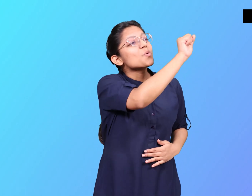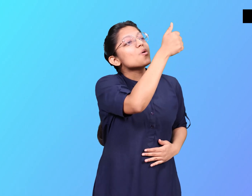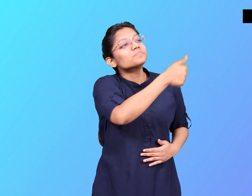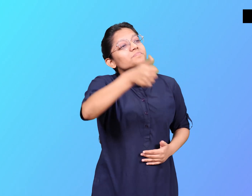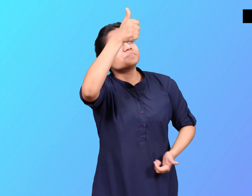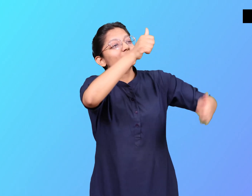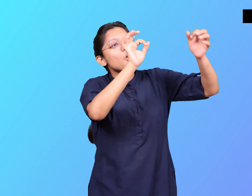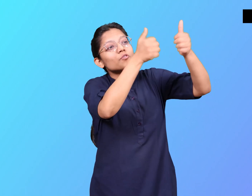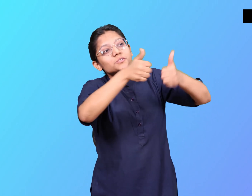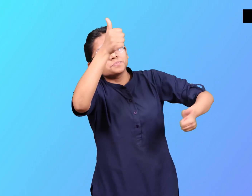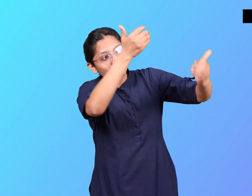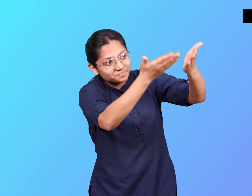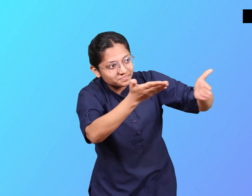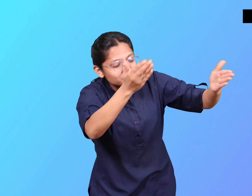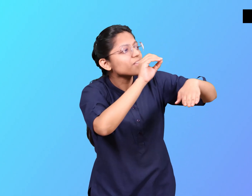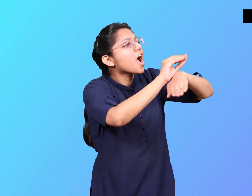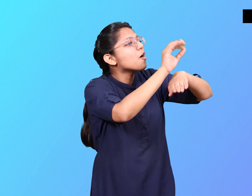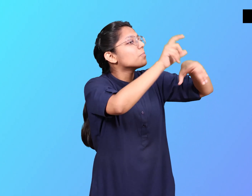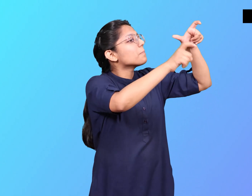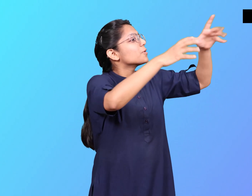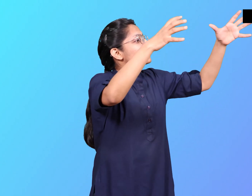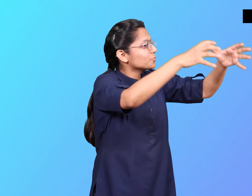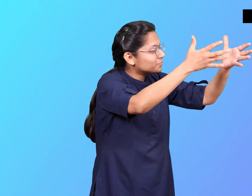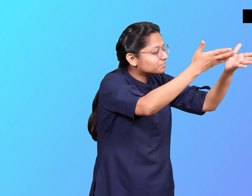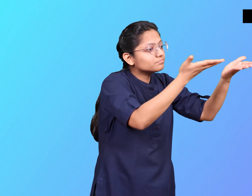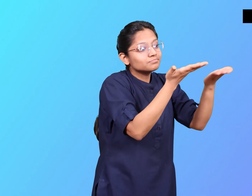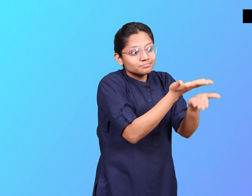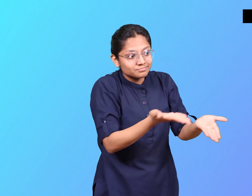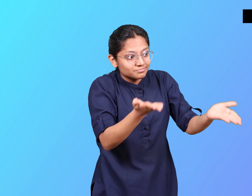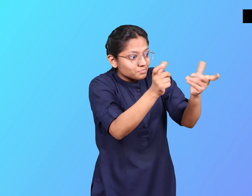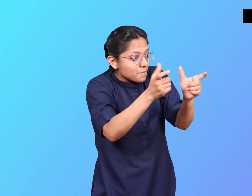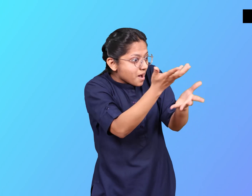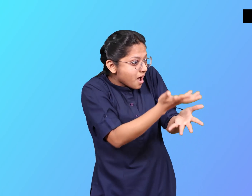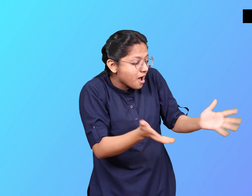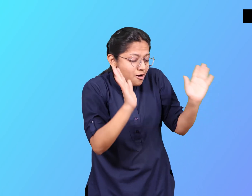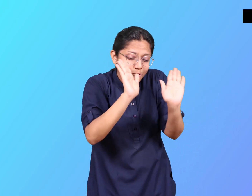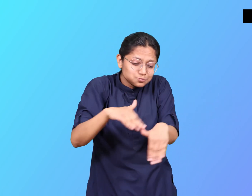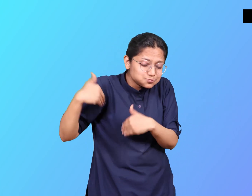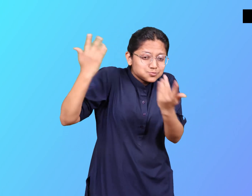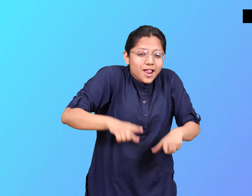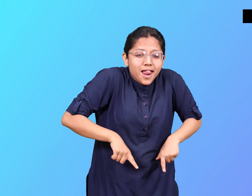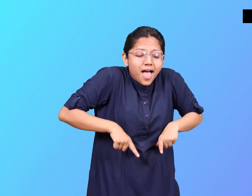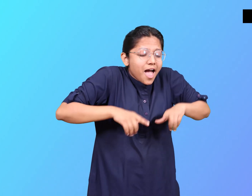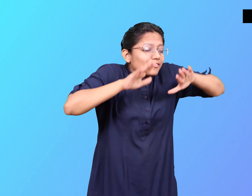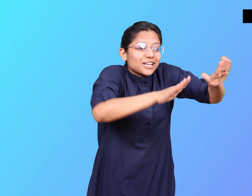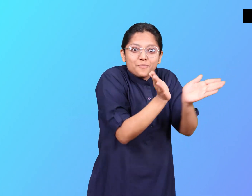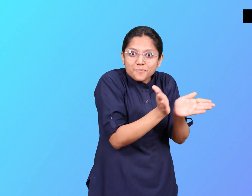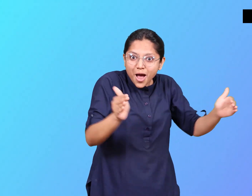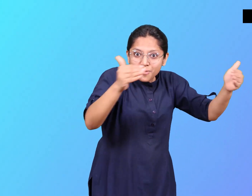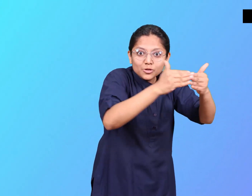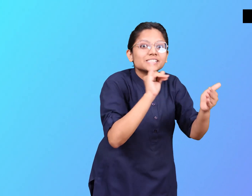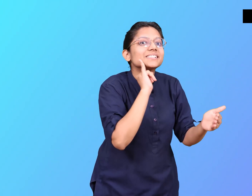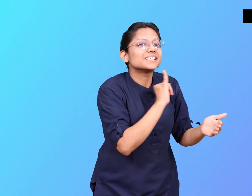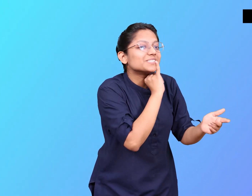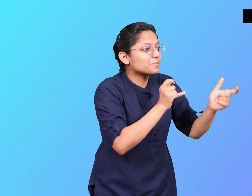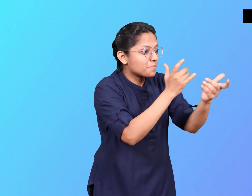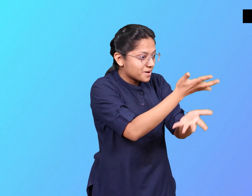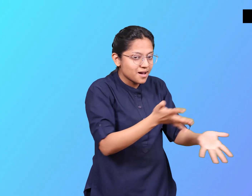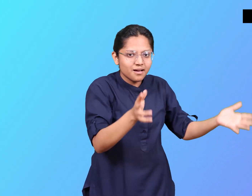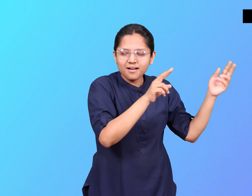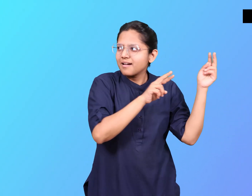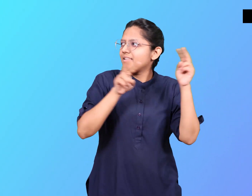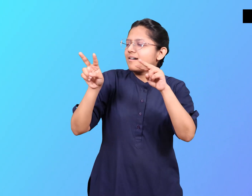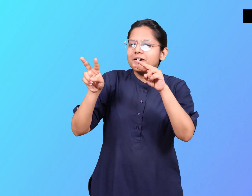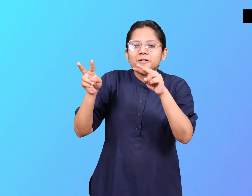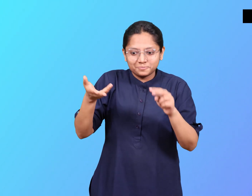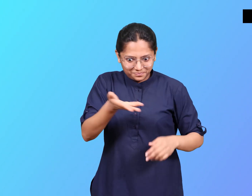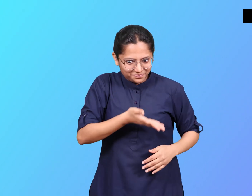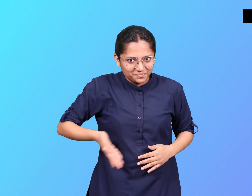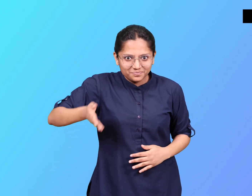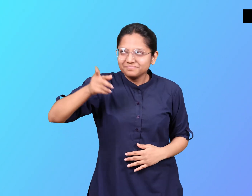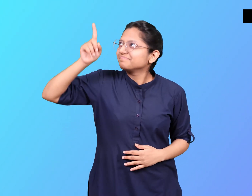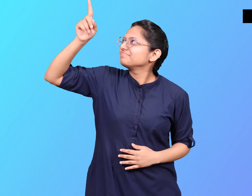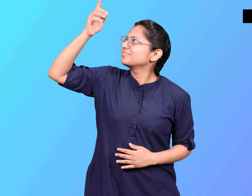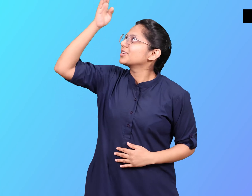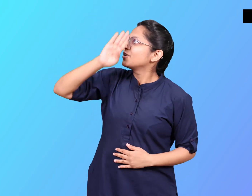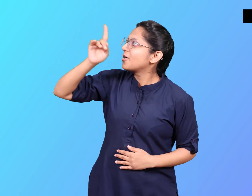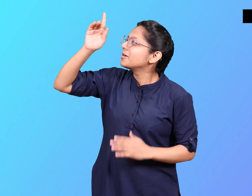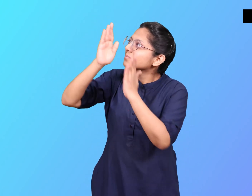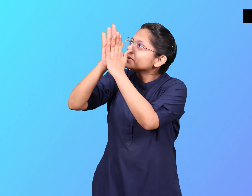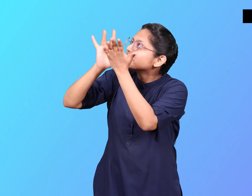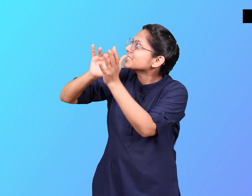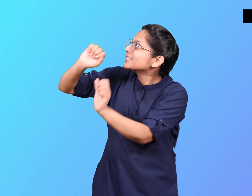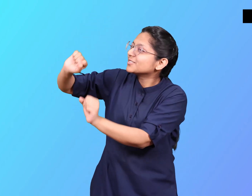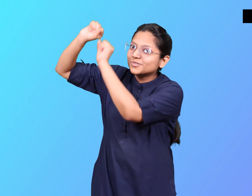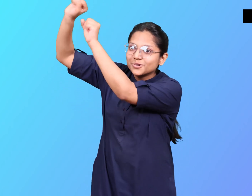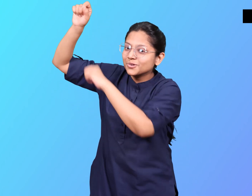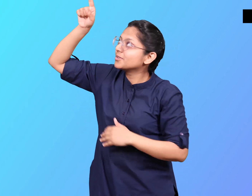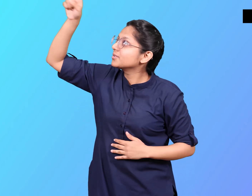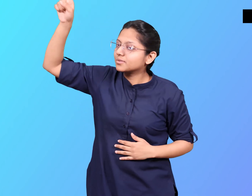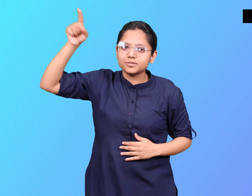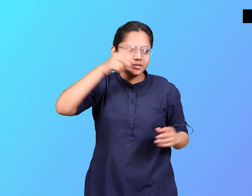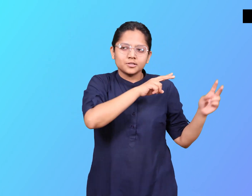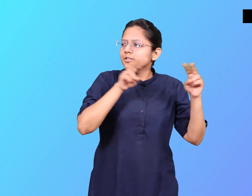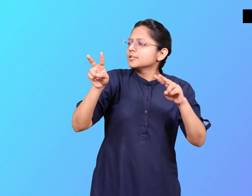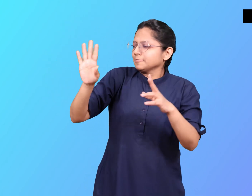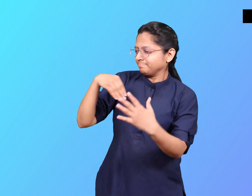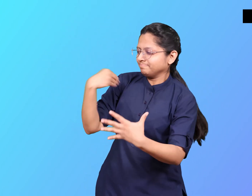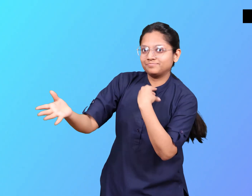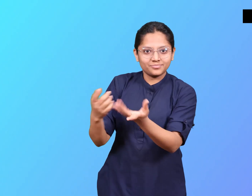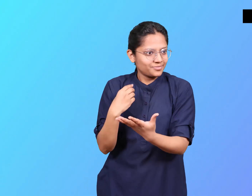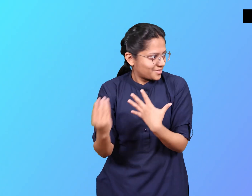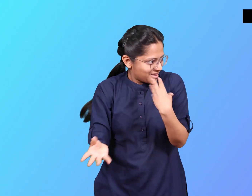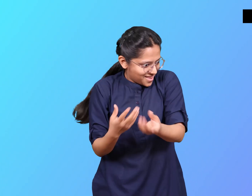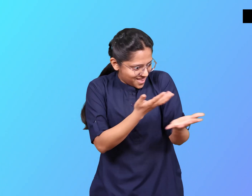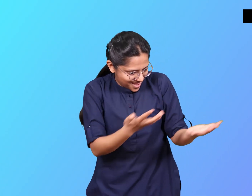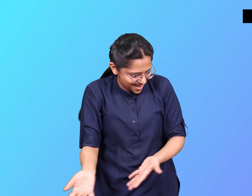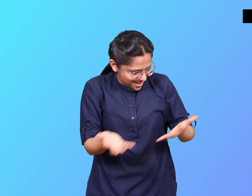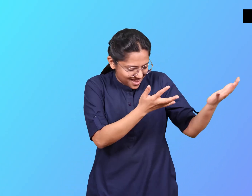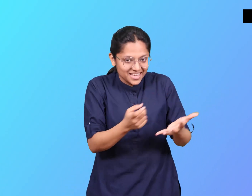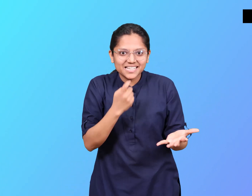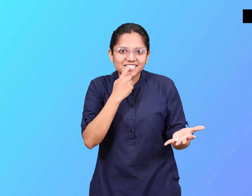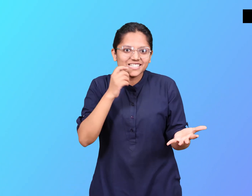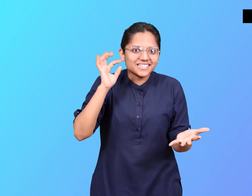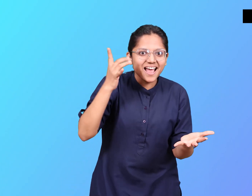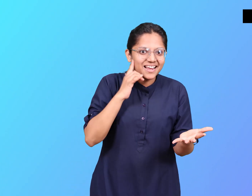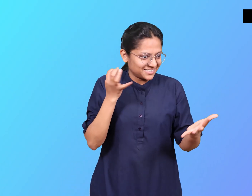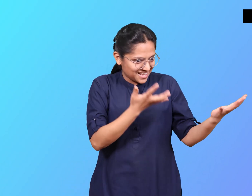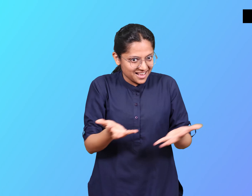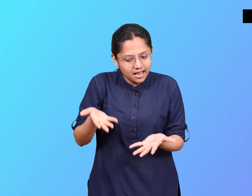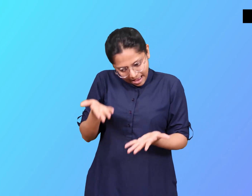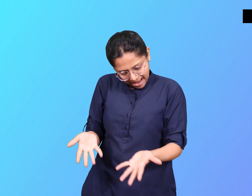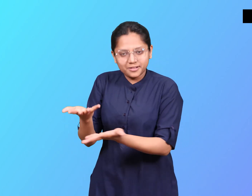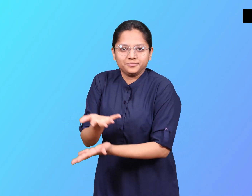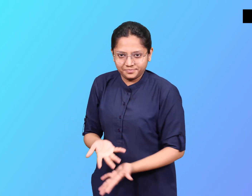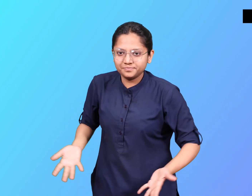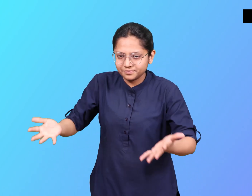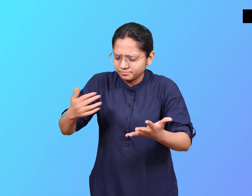his advisers, his important officials and all the Israelites in Babylon had given those things for God’s Temple.